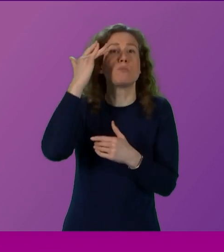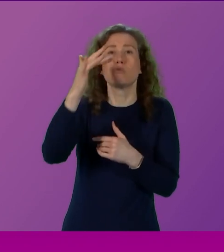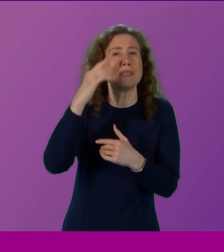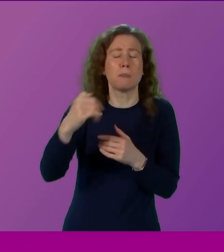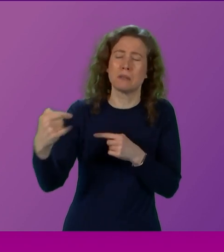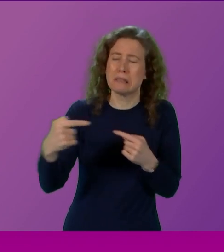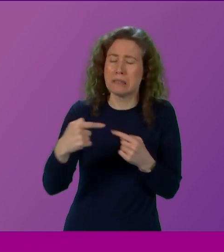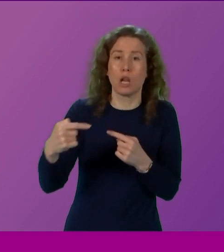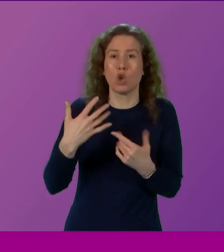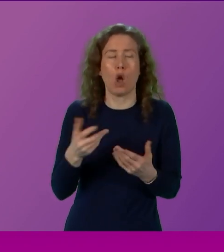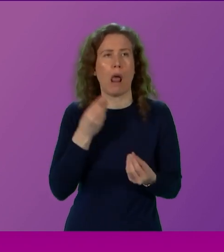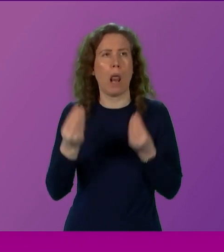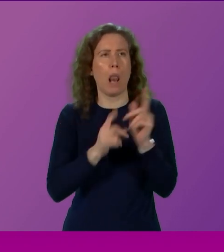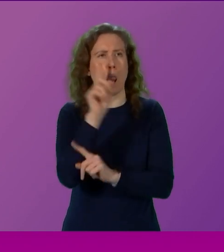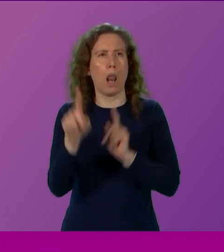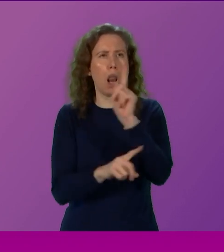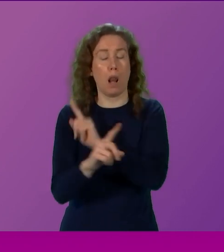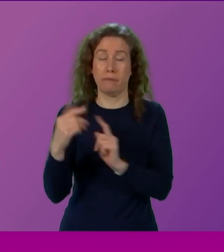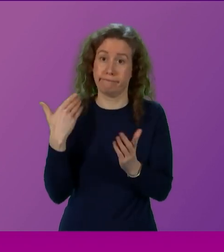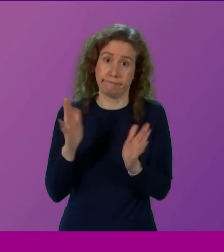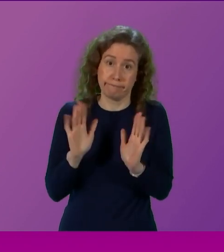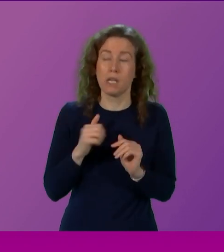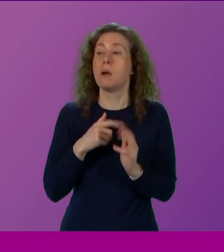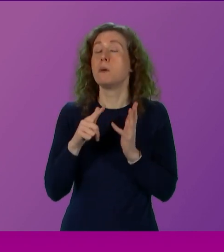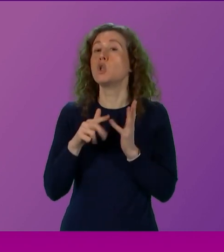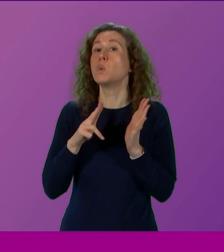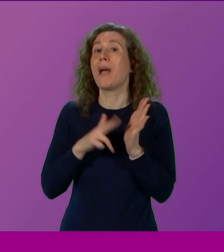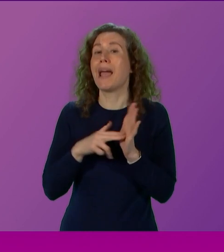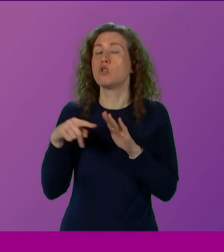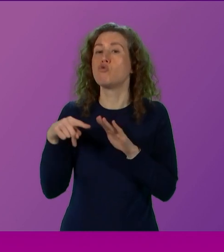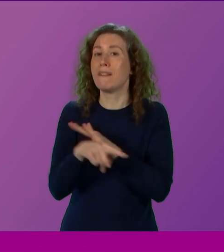rather than in the mealy-mouthed way in which it has been doing so. Here is what the UN refugee agency said: